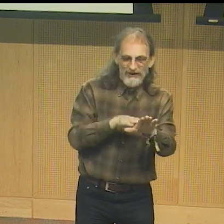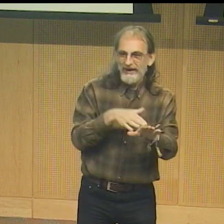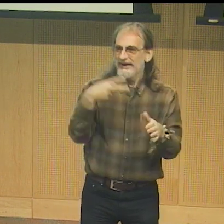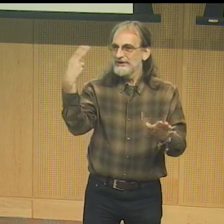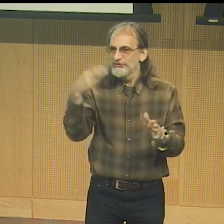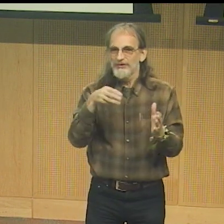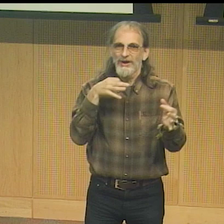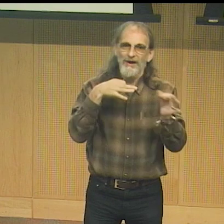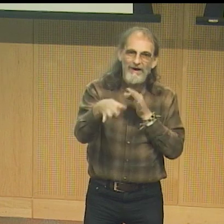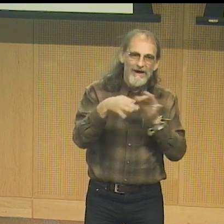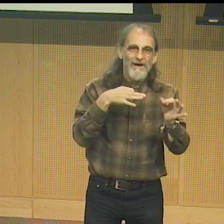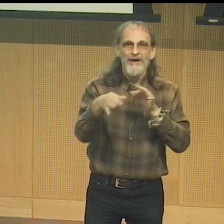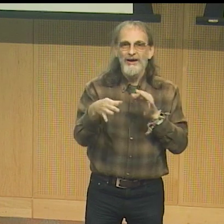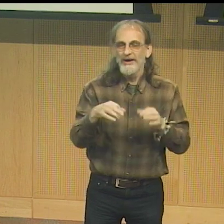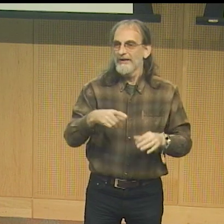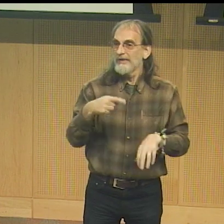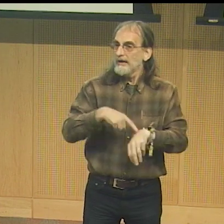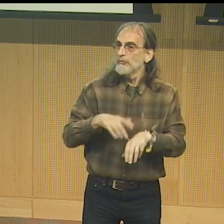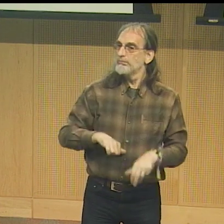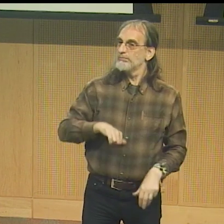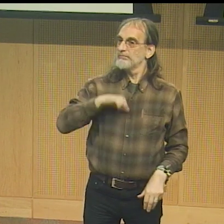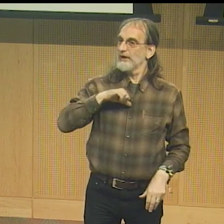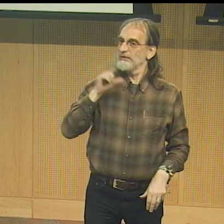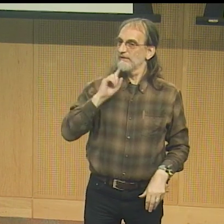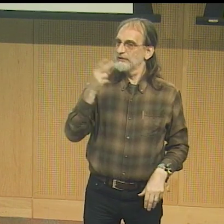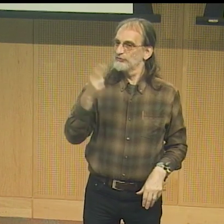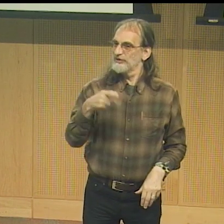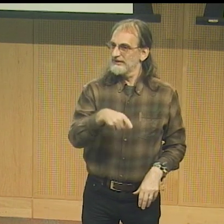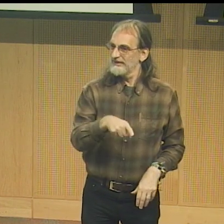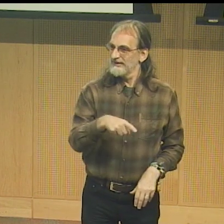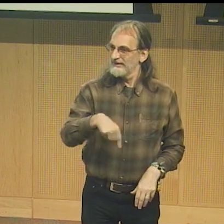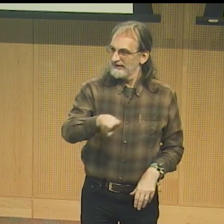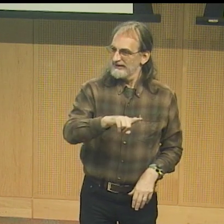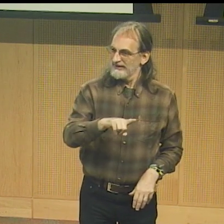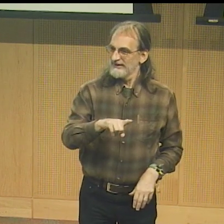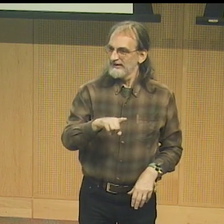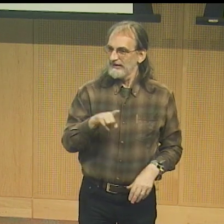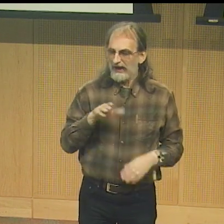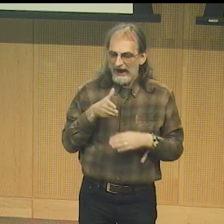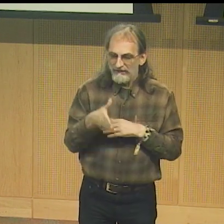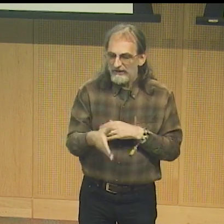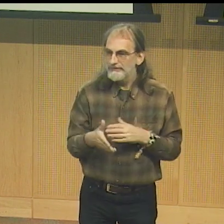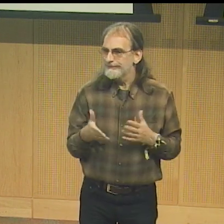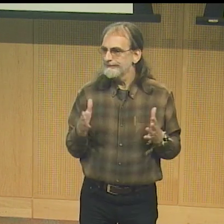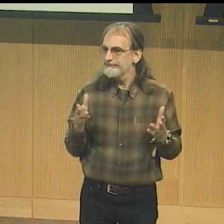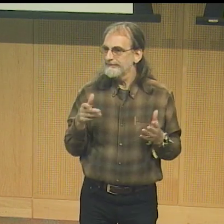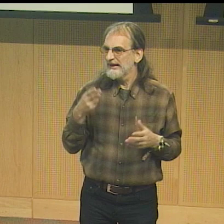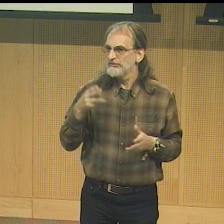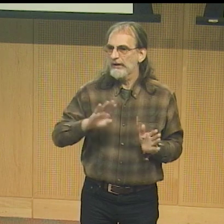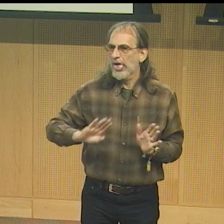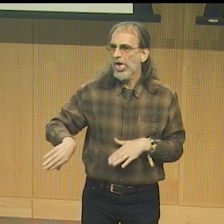of schools for the Deaf talking about their events, and there was such a sense of pride amongst the community.